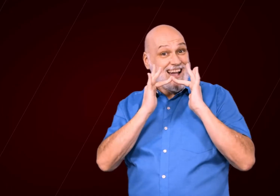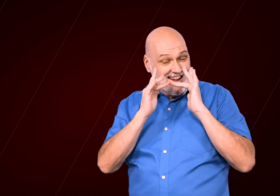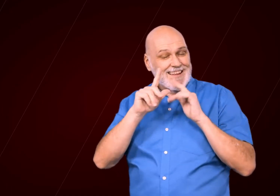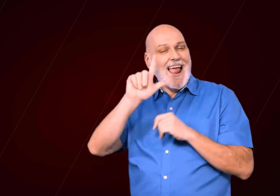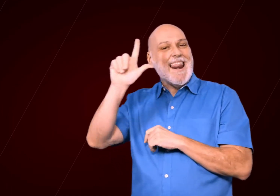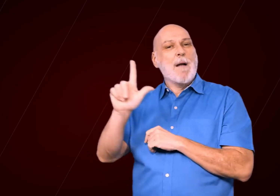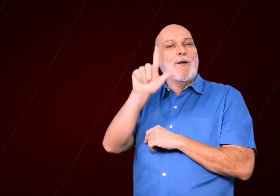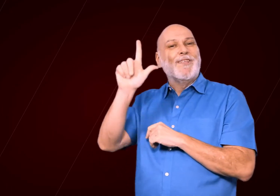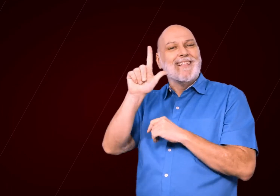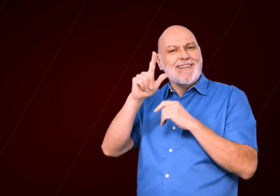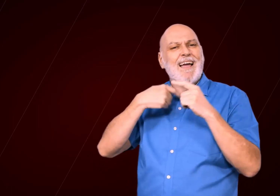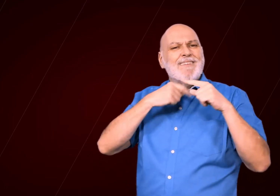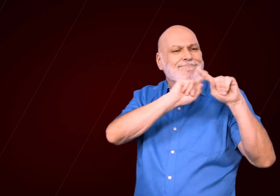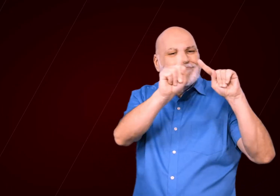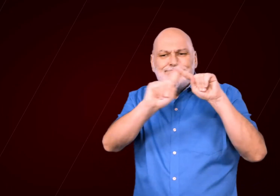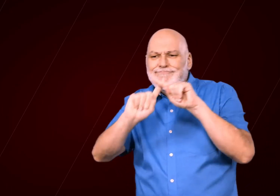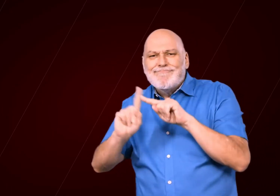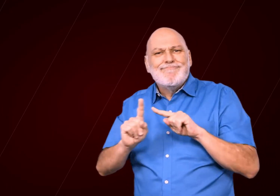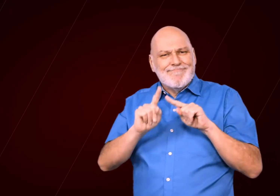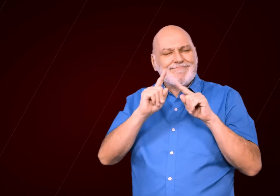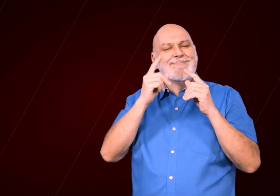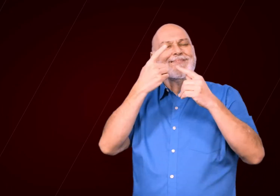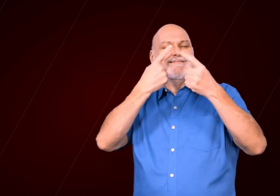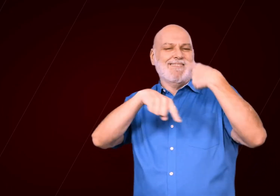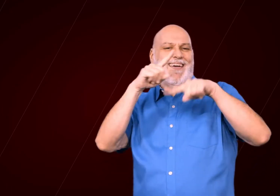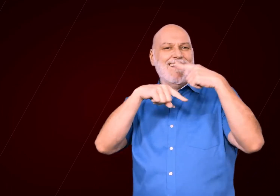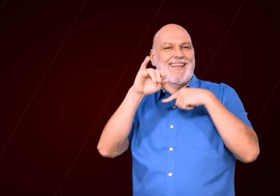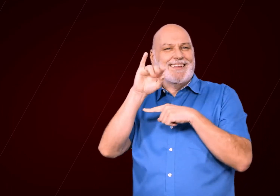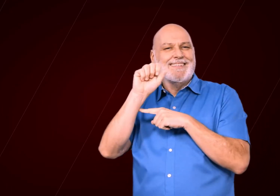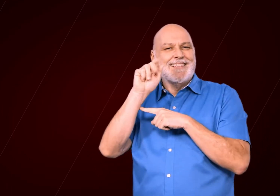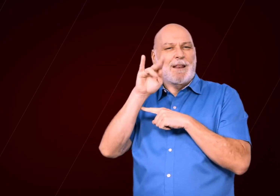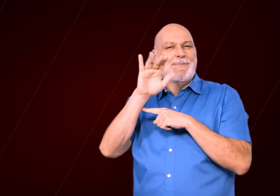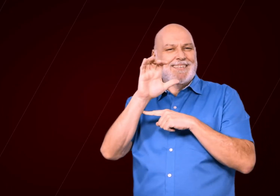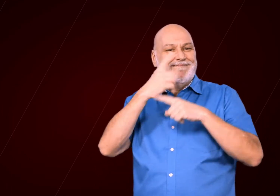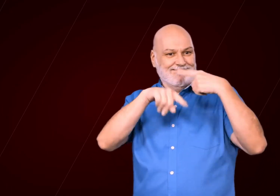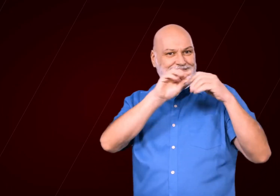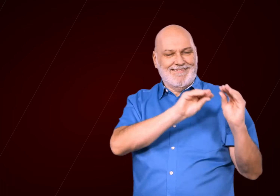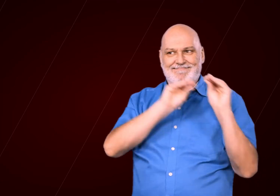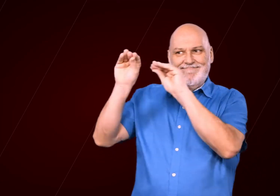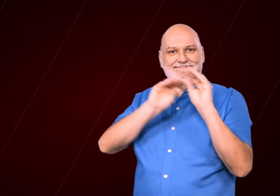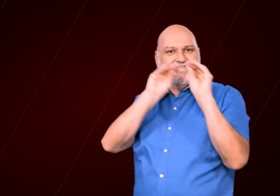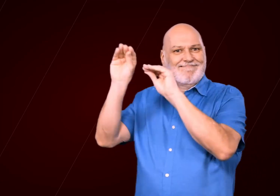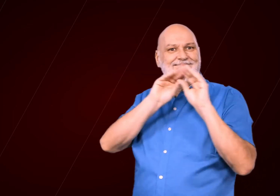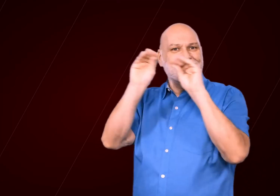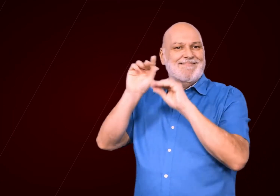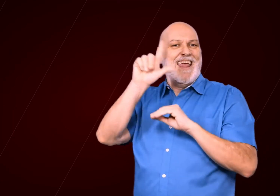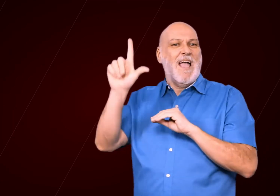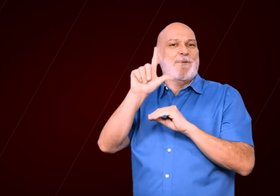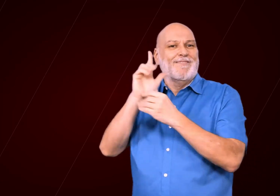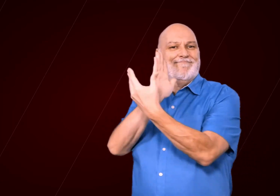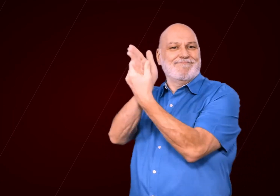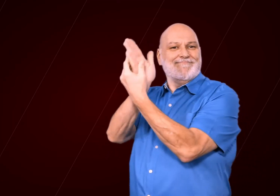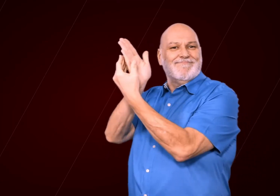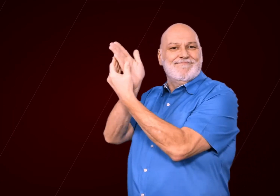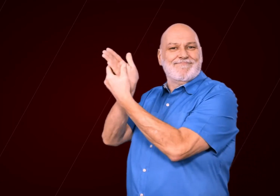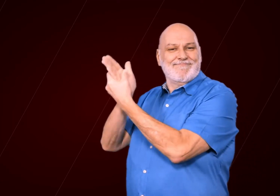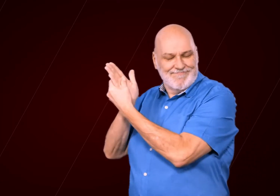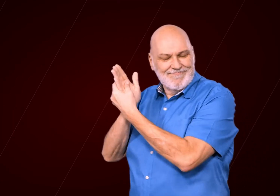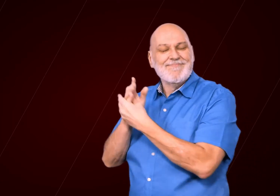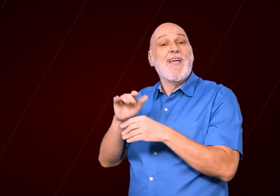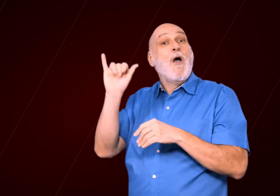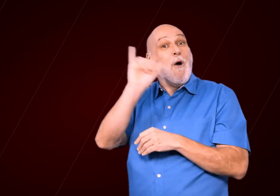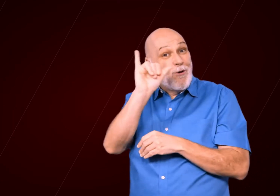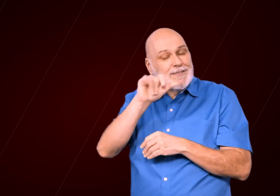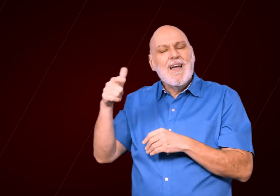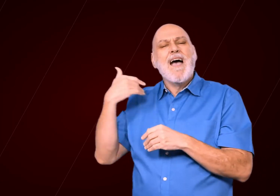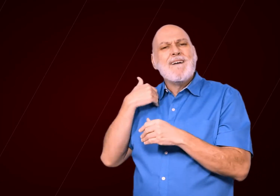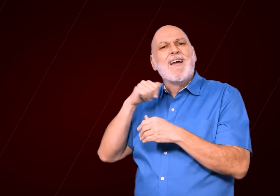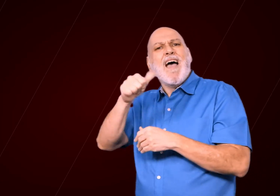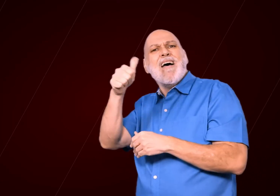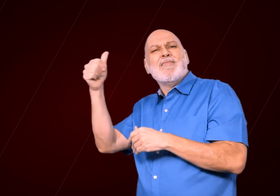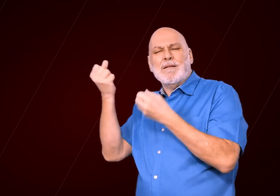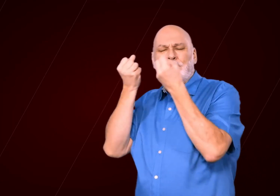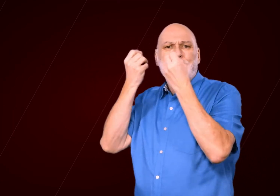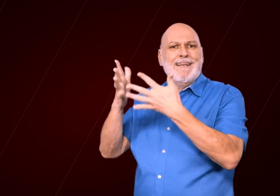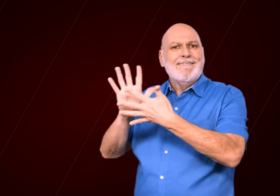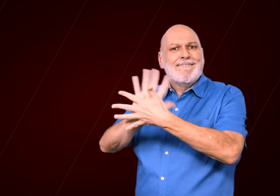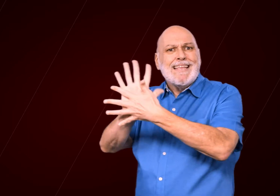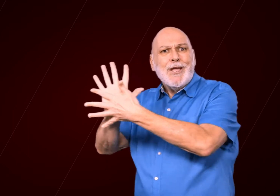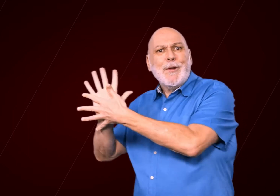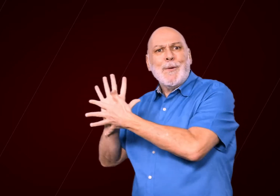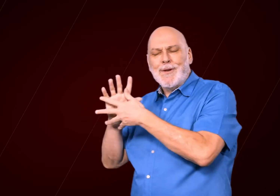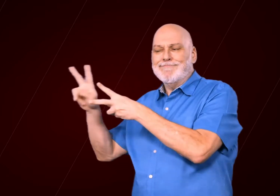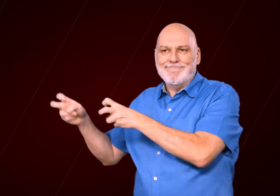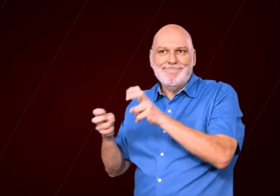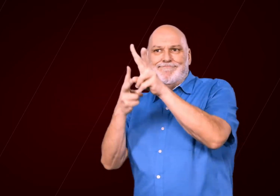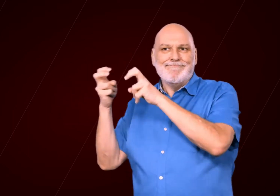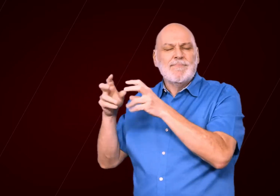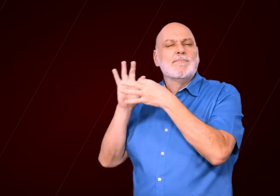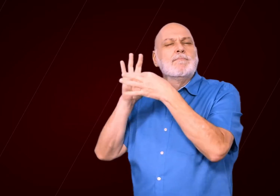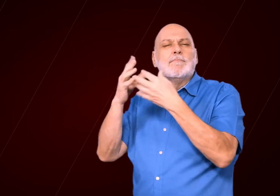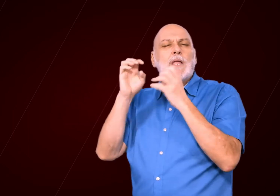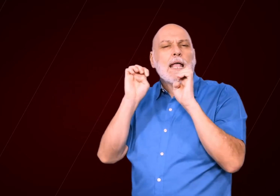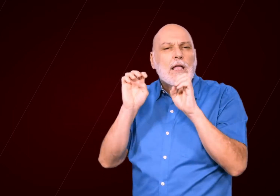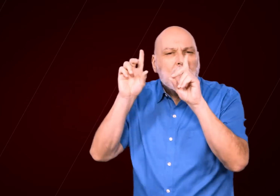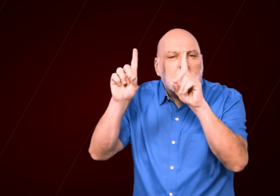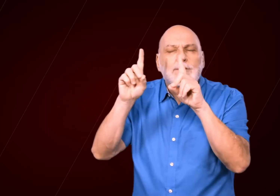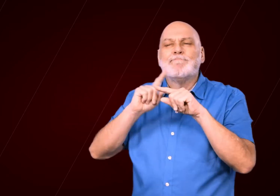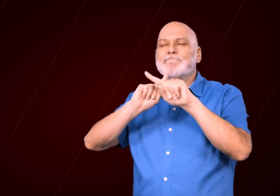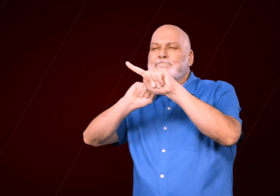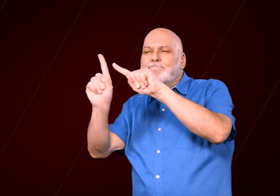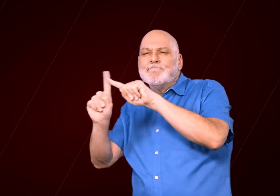building an online Library of Islamic Signs and recording many